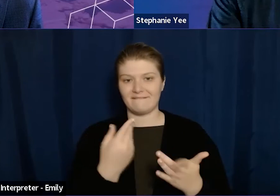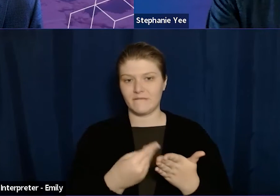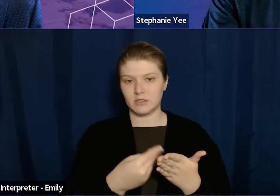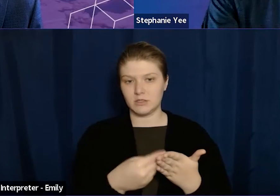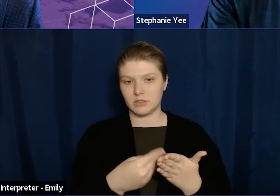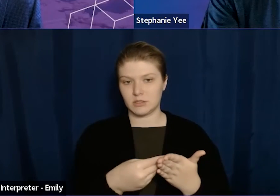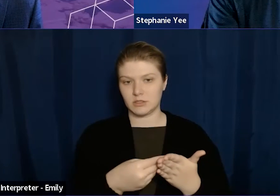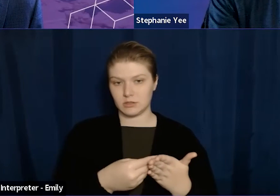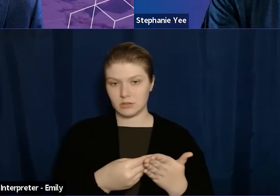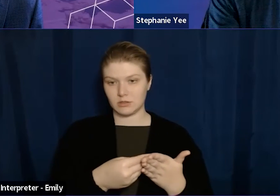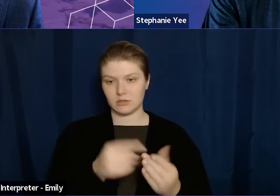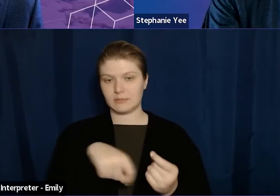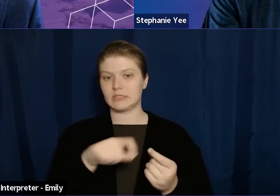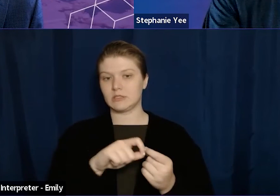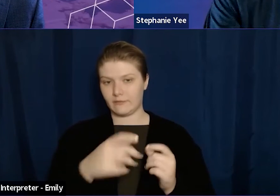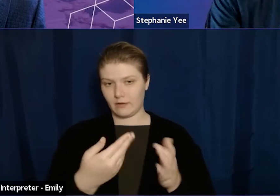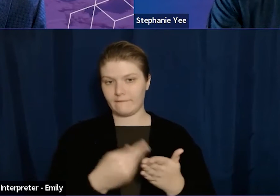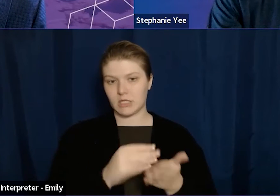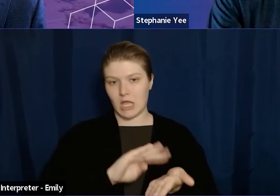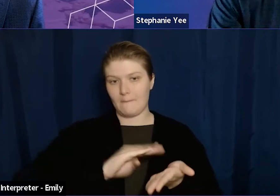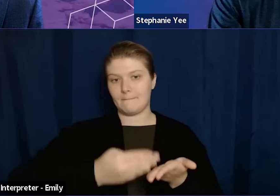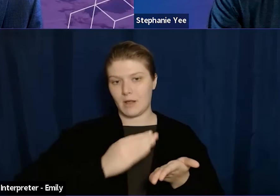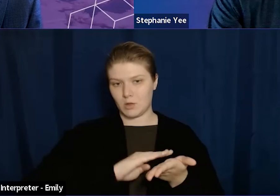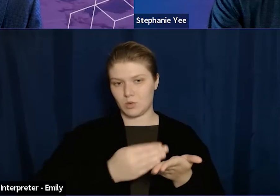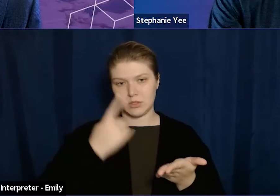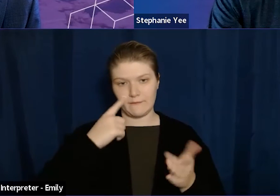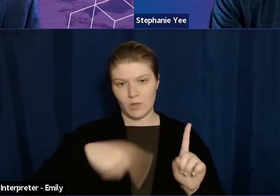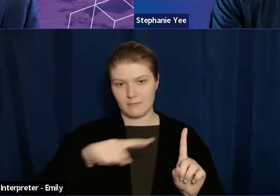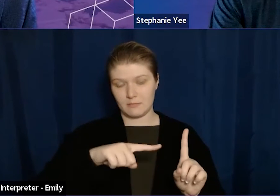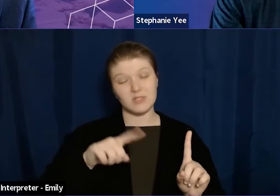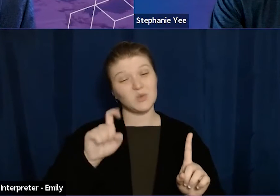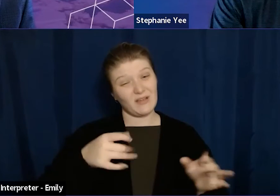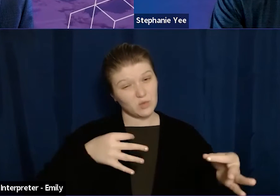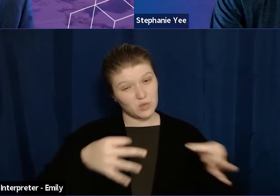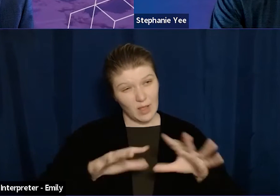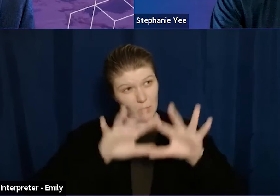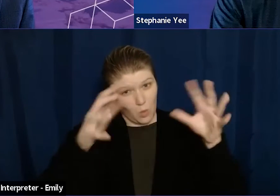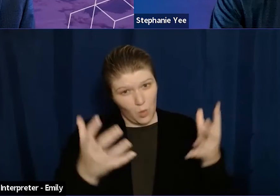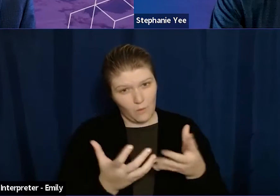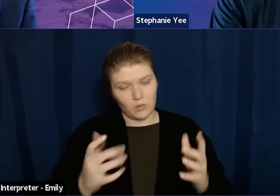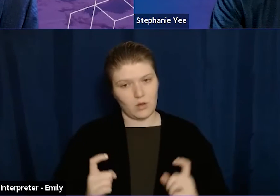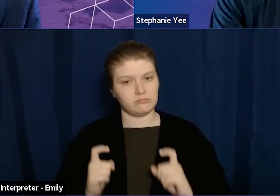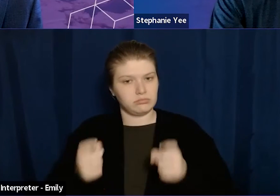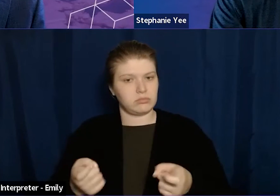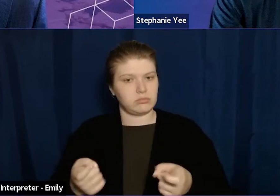specific funding amounts for them. So you need to describe their overall contributions in the facilities, equipment,